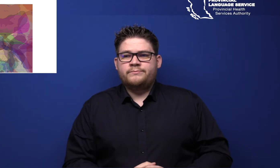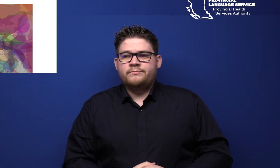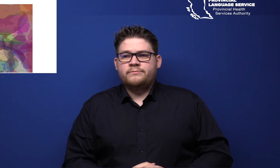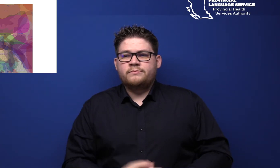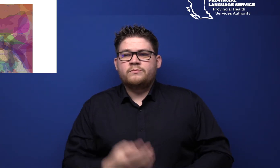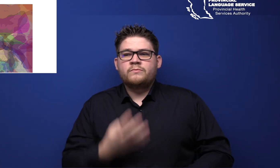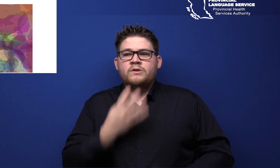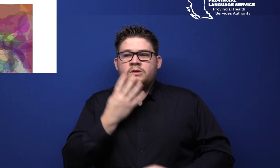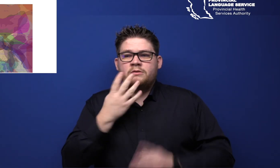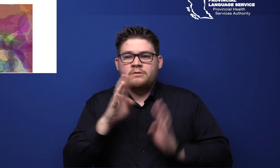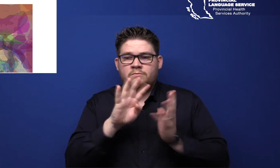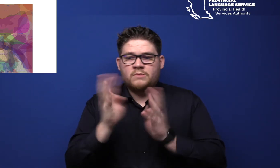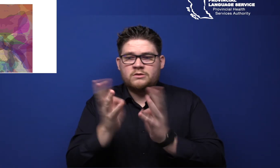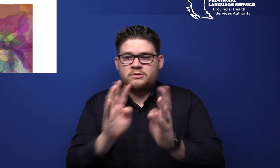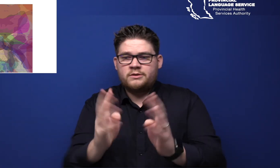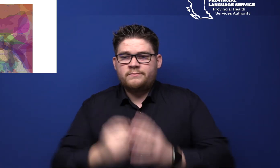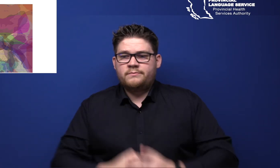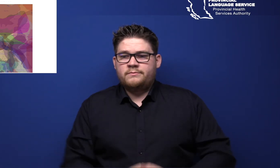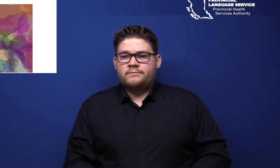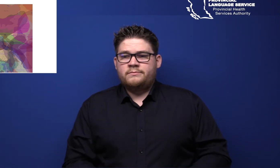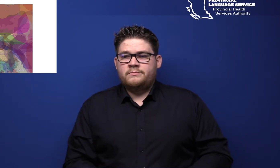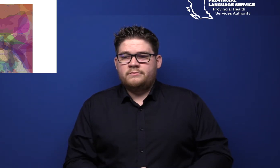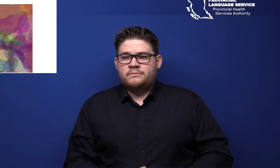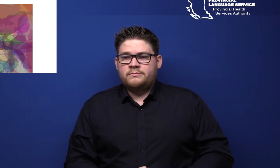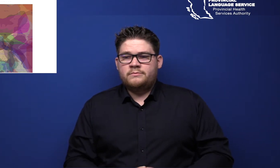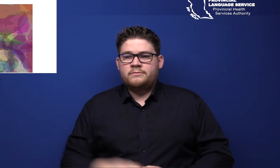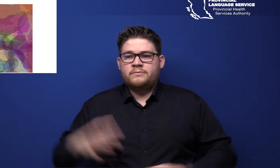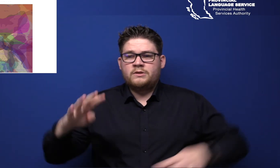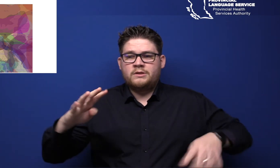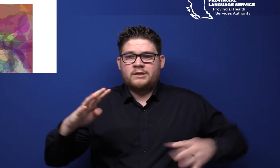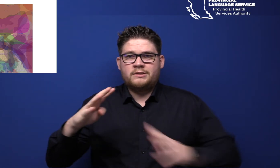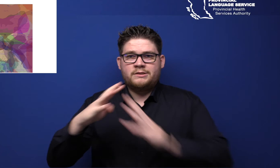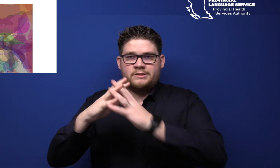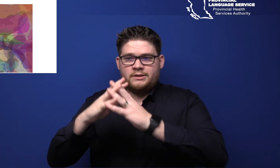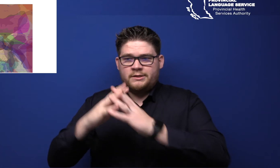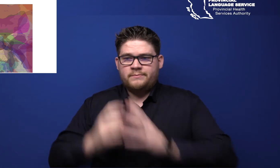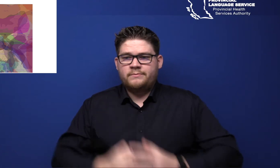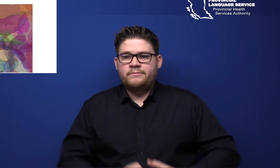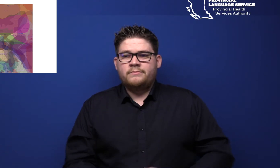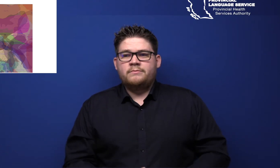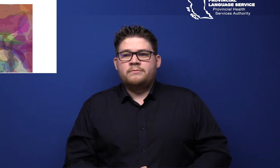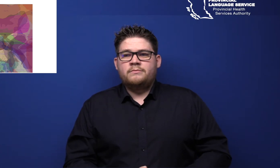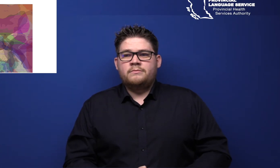THE TERRITORIES OF THE TSLEIL-WAUTUTH MUSQUEAM